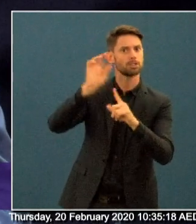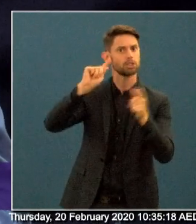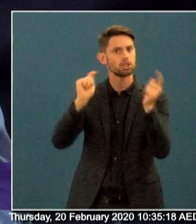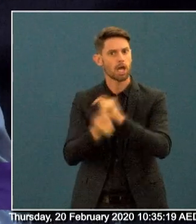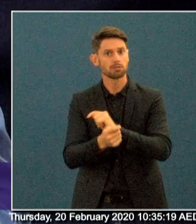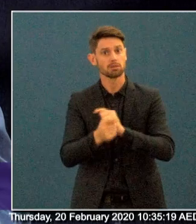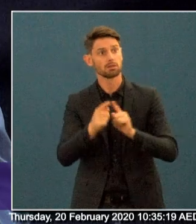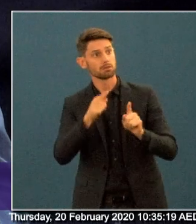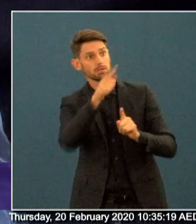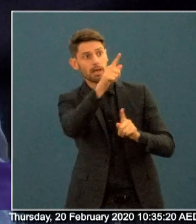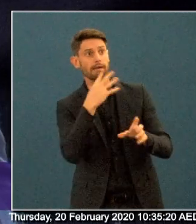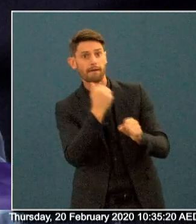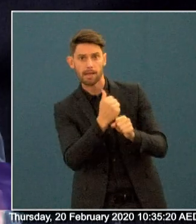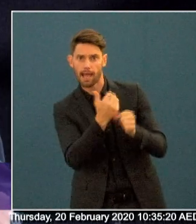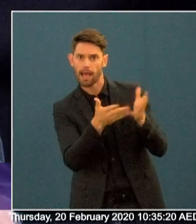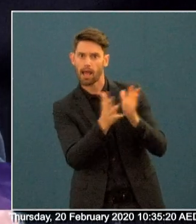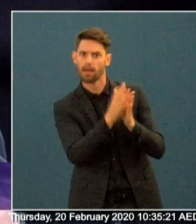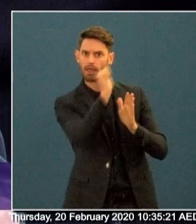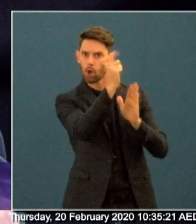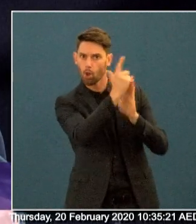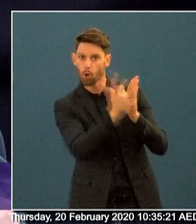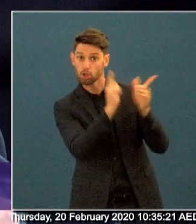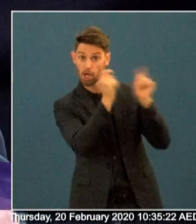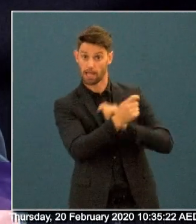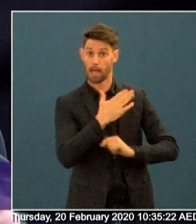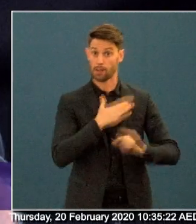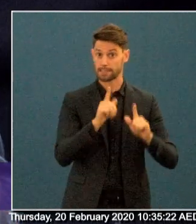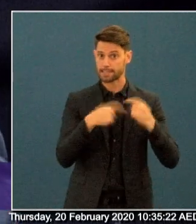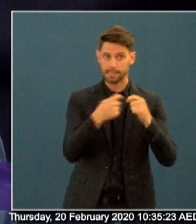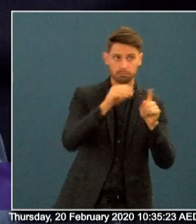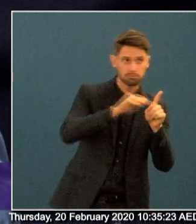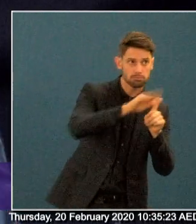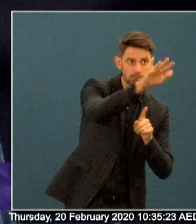and legislative reviews, and we also provide a comprehensive research